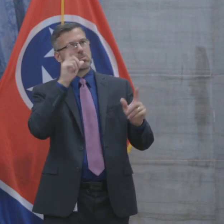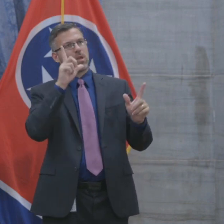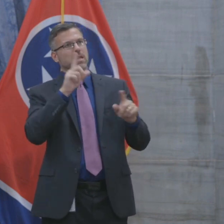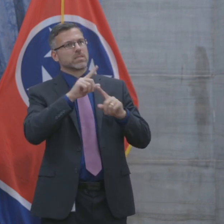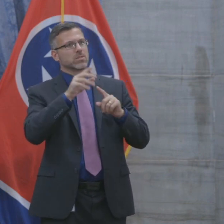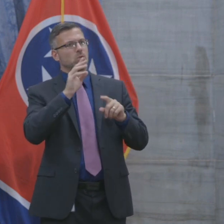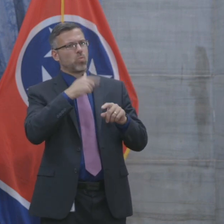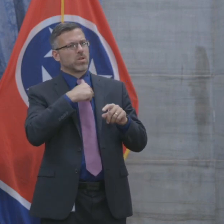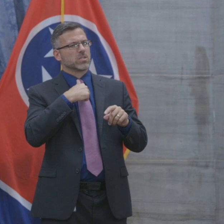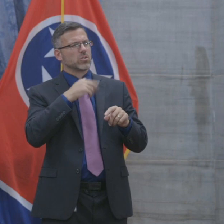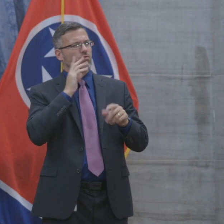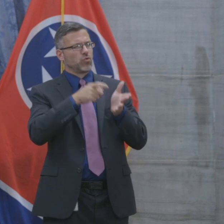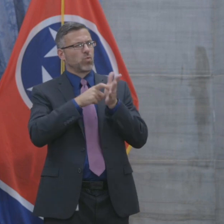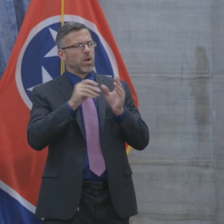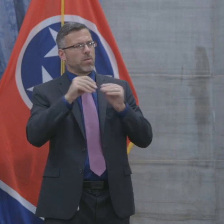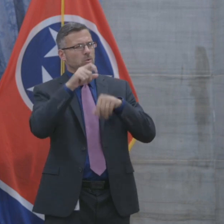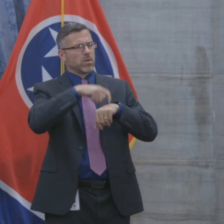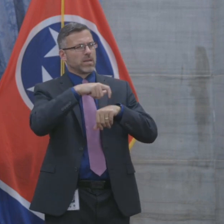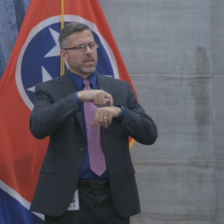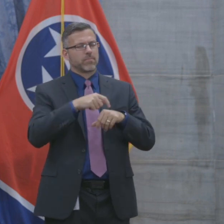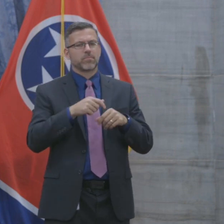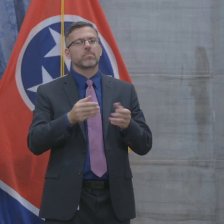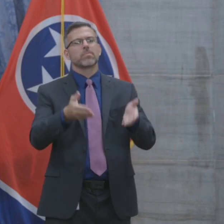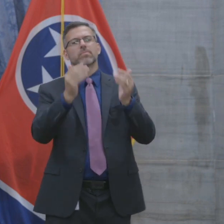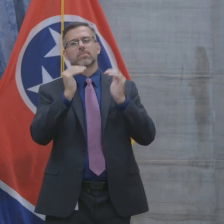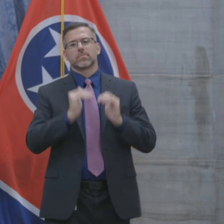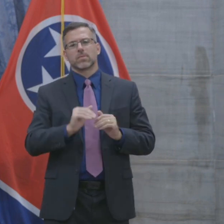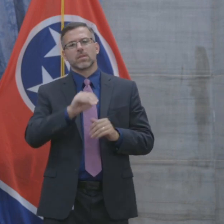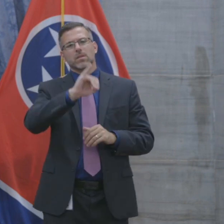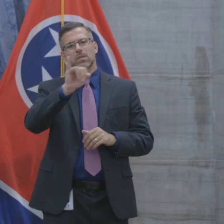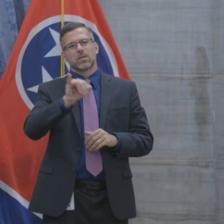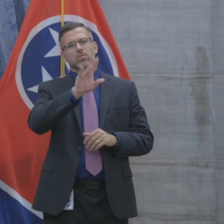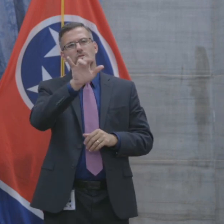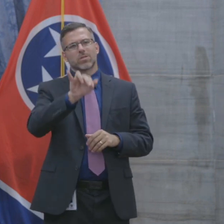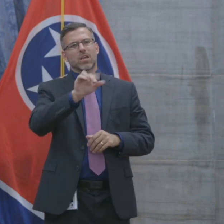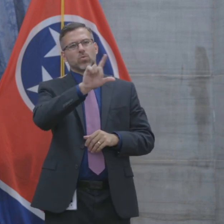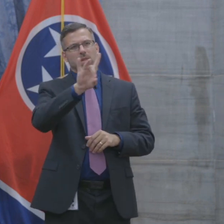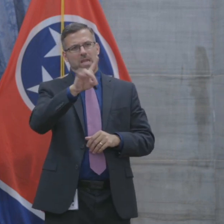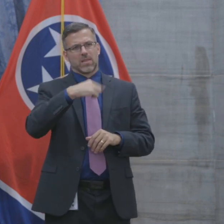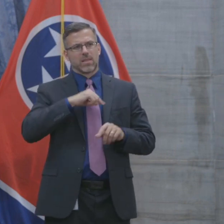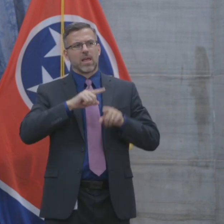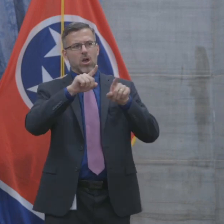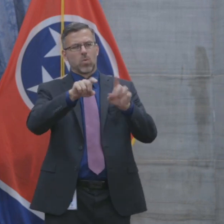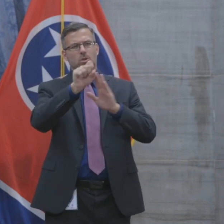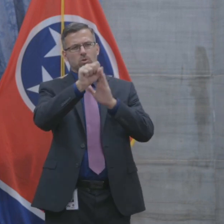Any idea why why that is? DR. PIERCEY: That's a good